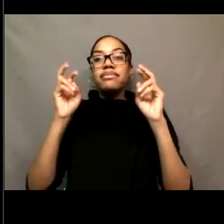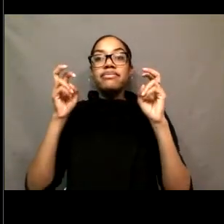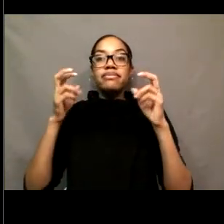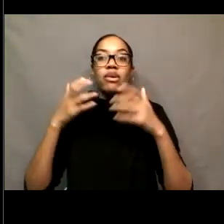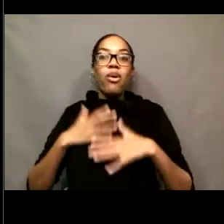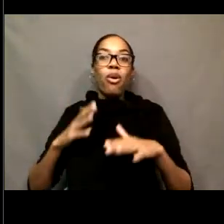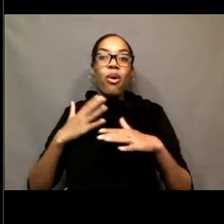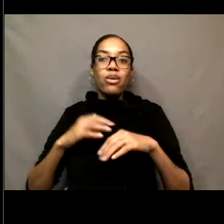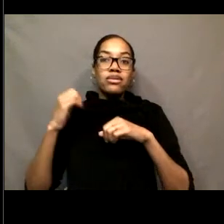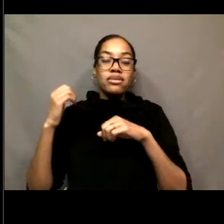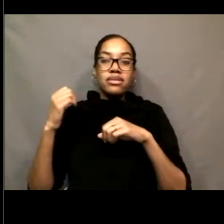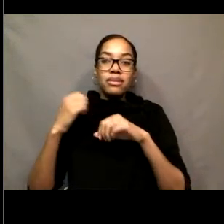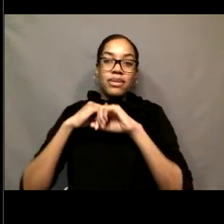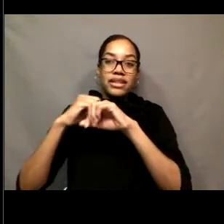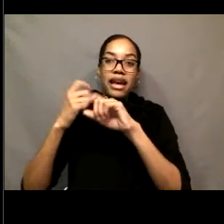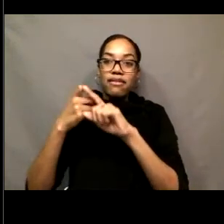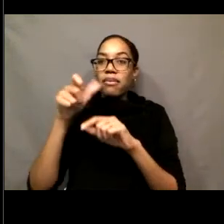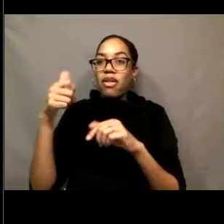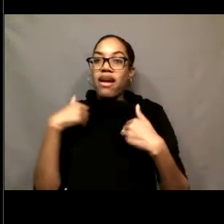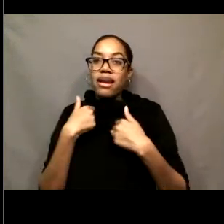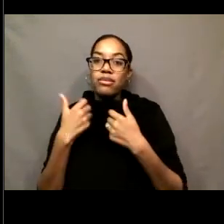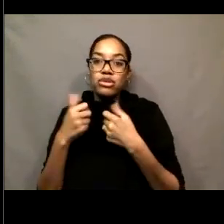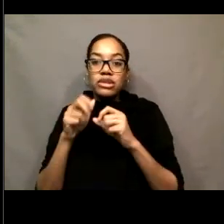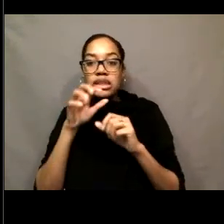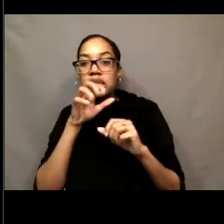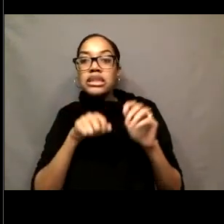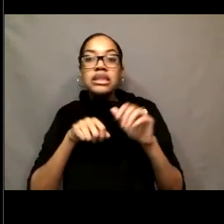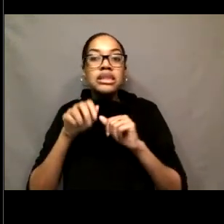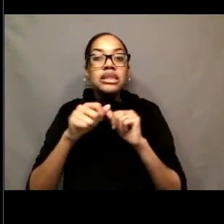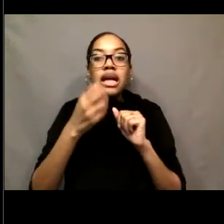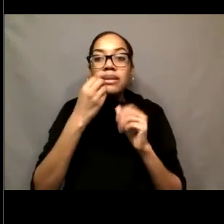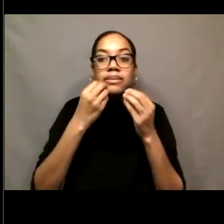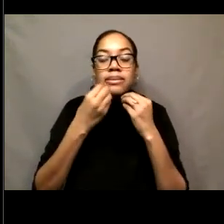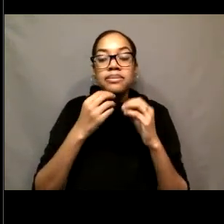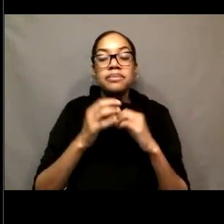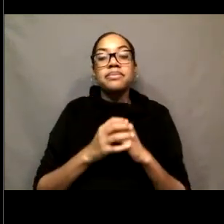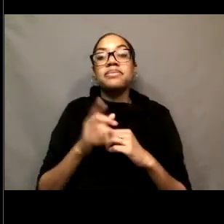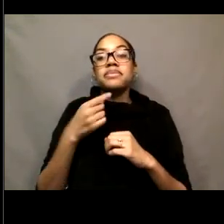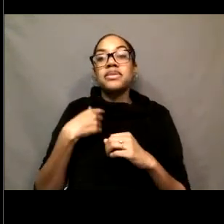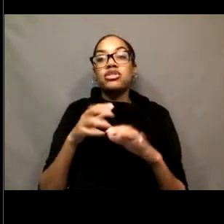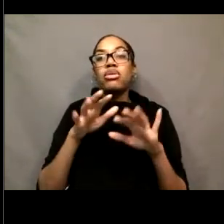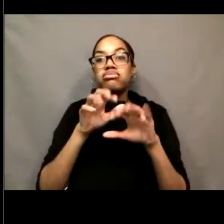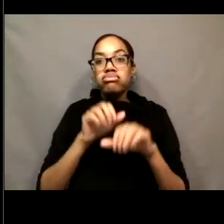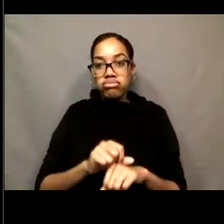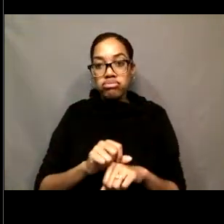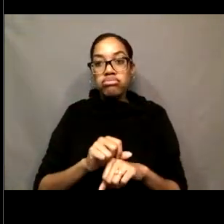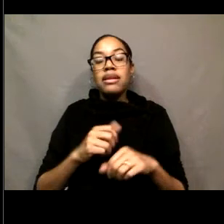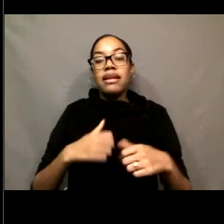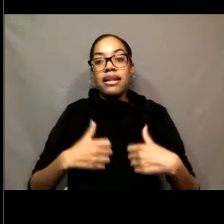and we keep them in there for about four weeks with food so they can get used to living in the ocean before they're really having to worry about